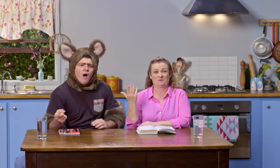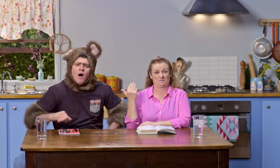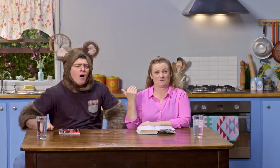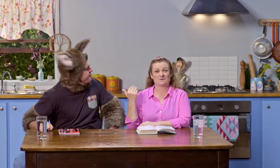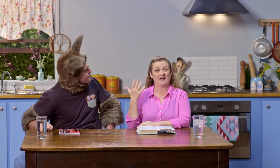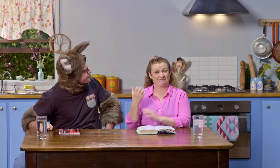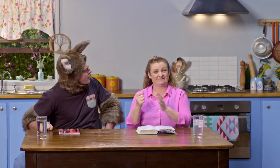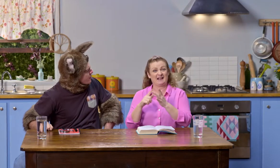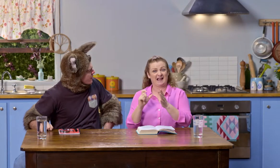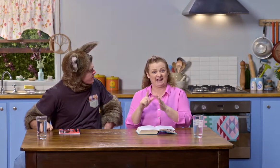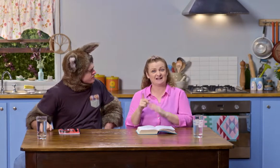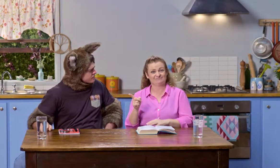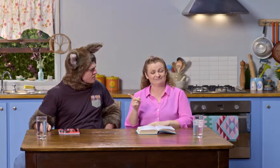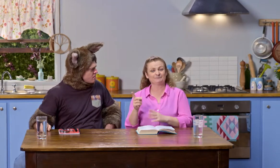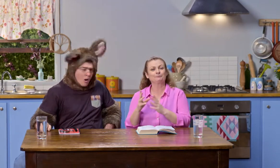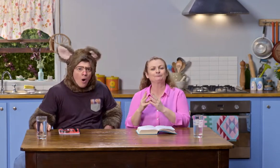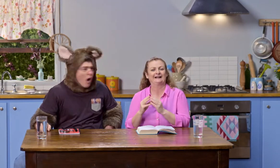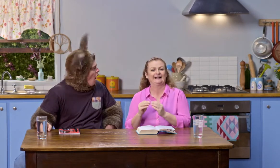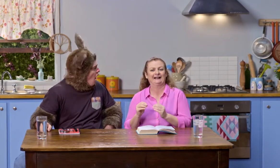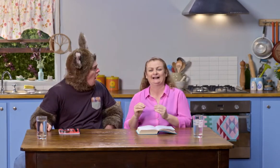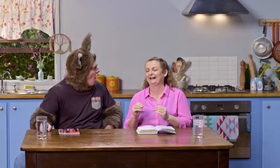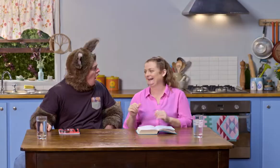Well, there was ice in there before, but it's melted.